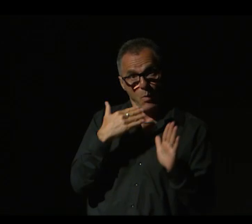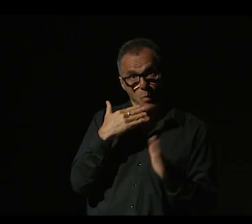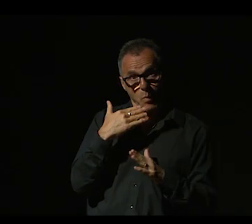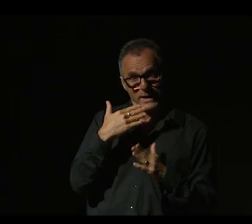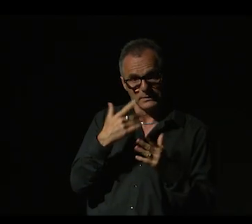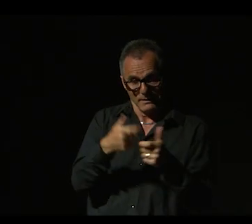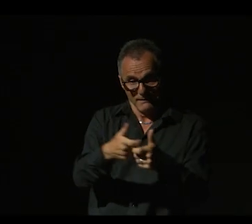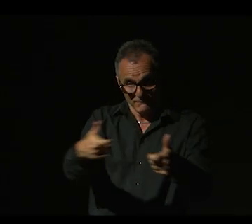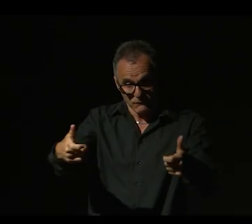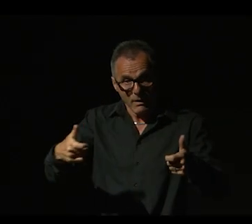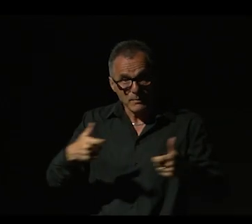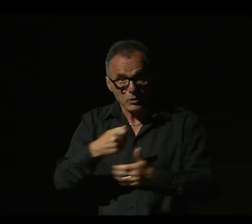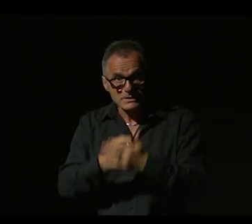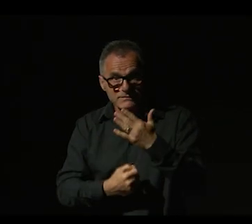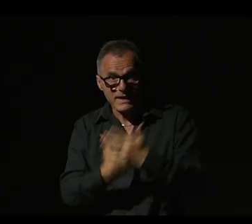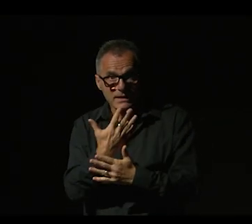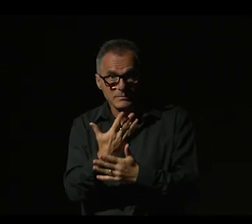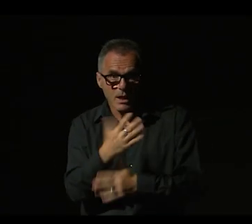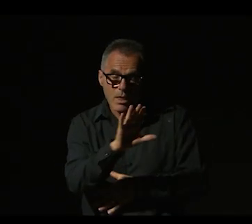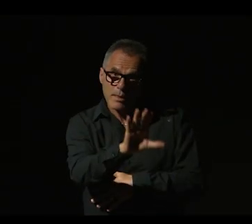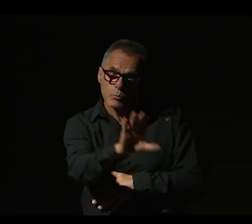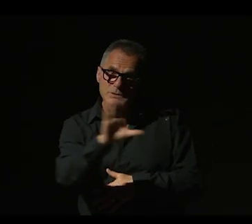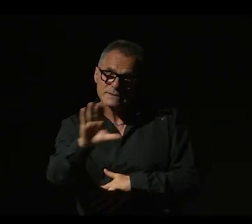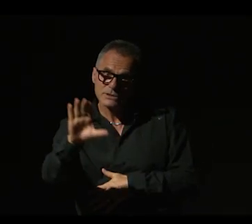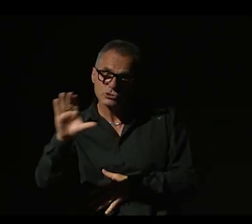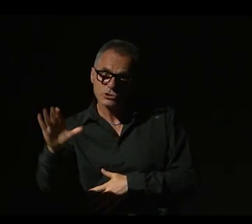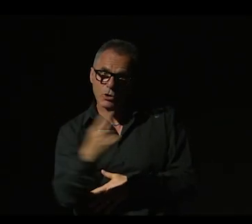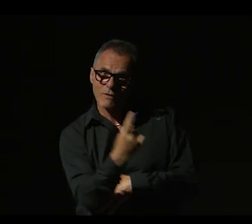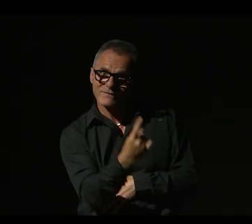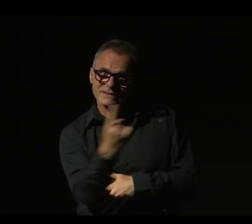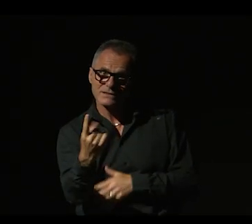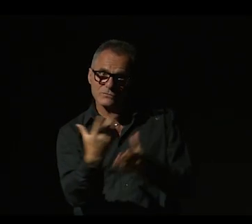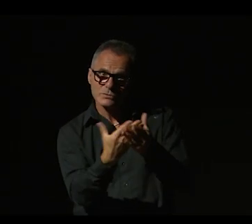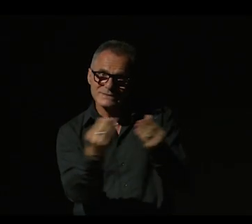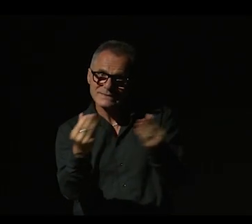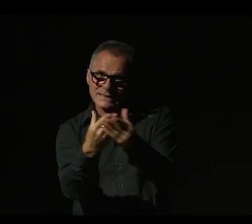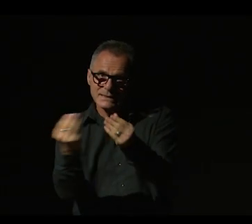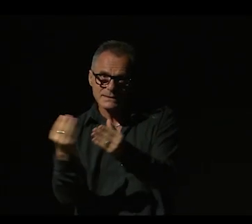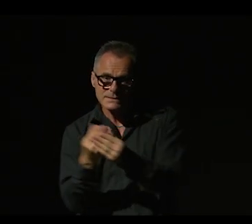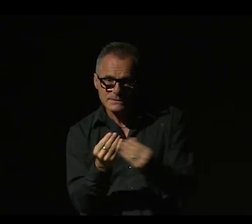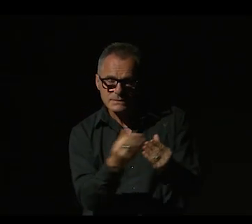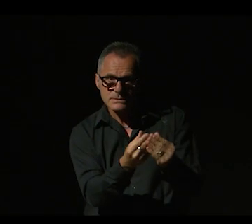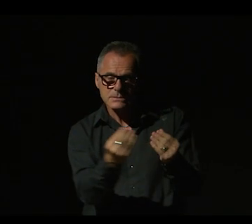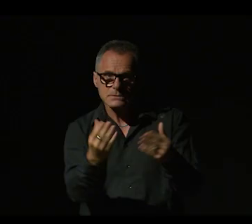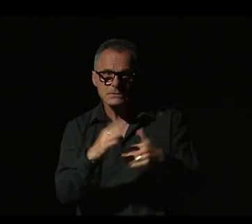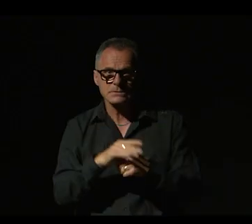the positioning of the individual scenes was far from resolved. And in the centre of the drawing that's kept in the Louvre